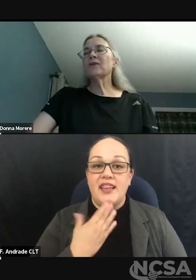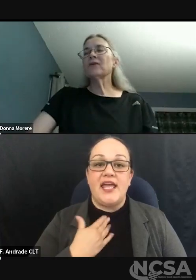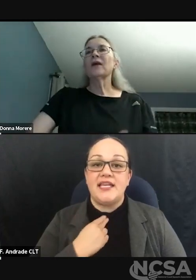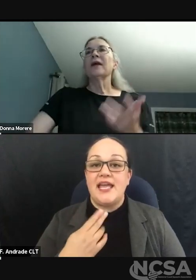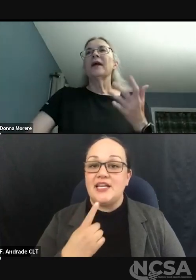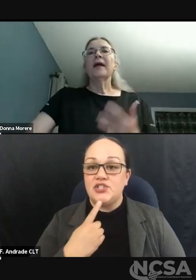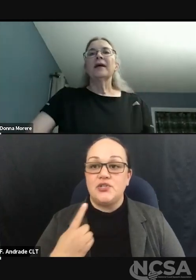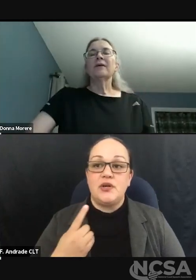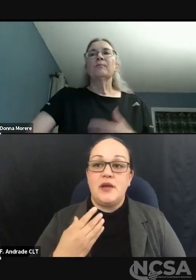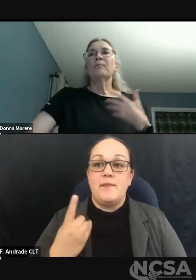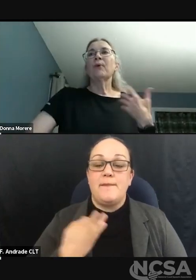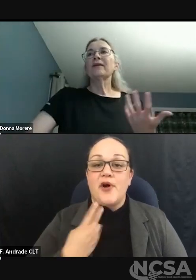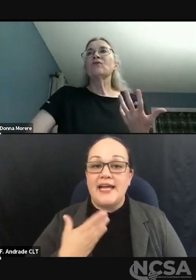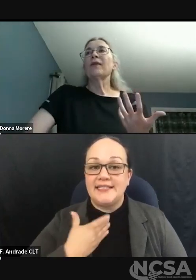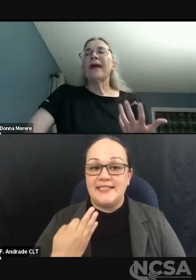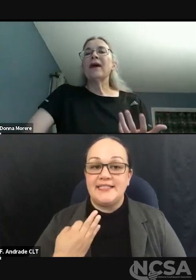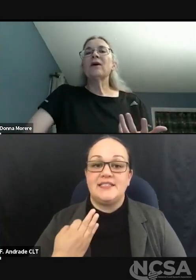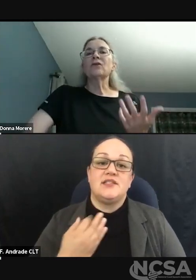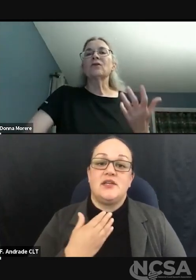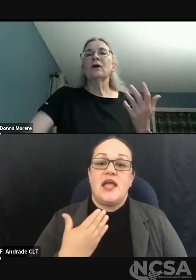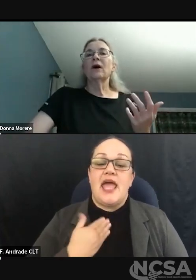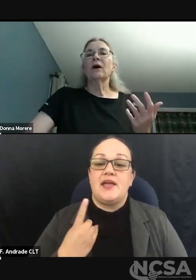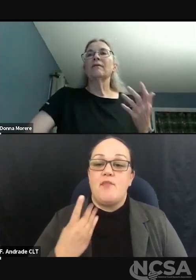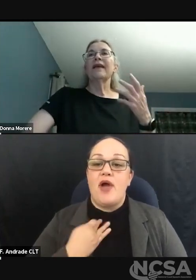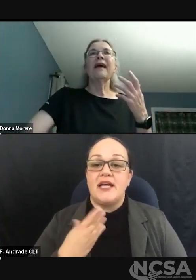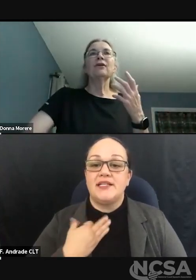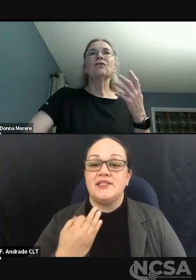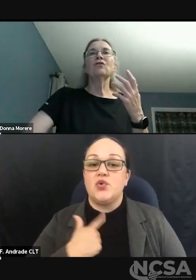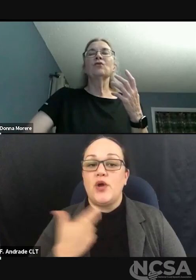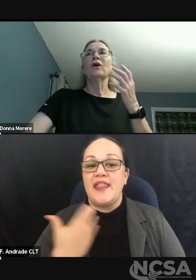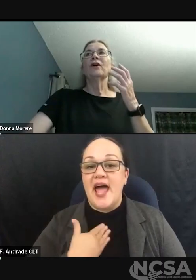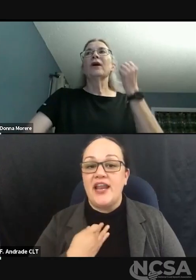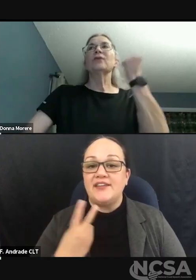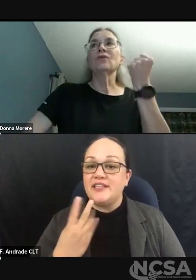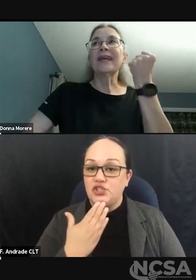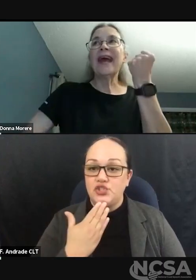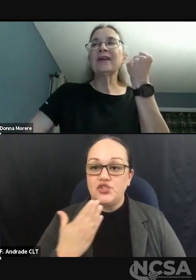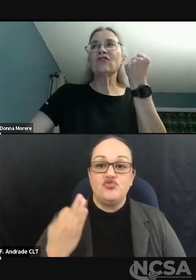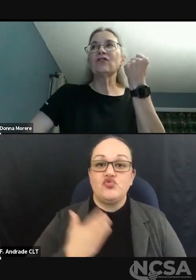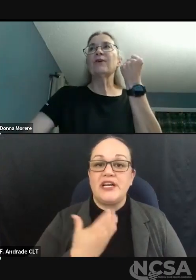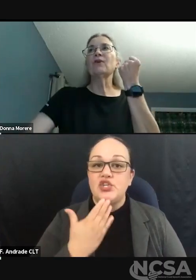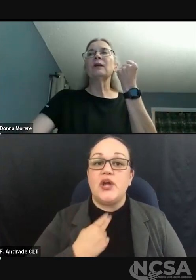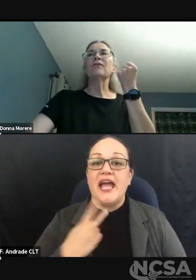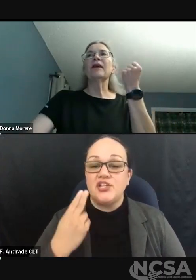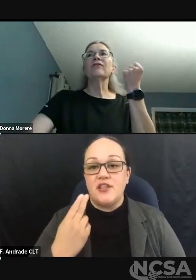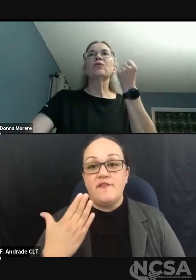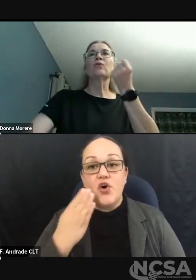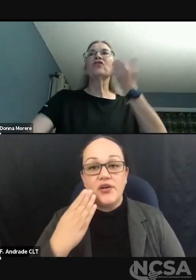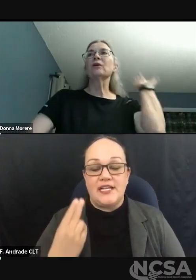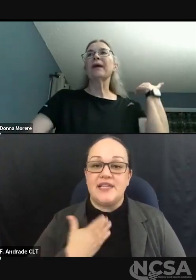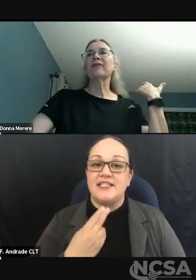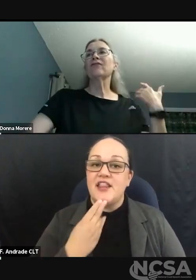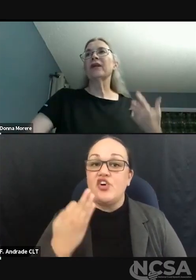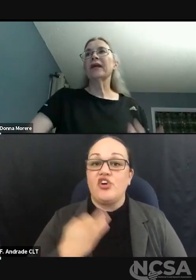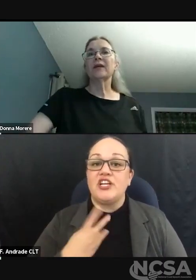and practice without having to try to catch the phonemes as they're rushing past their head